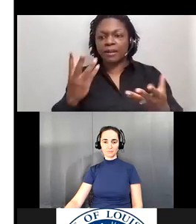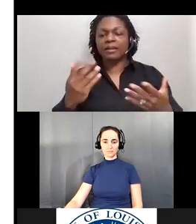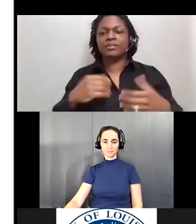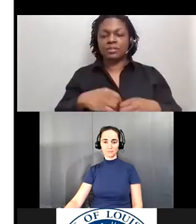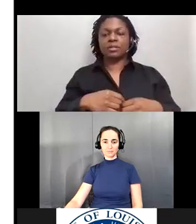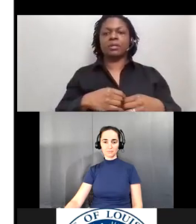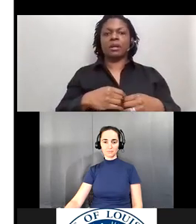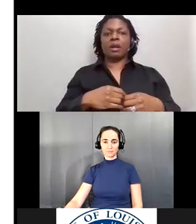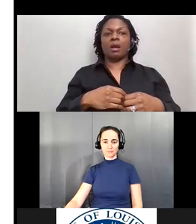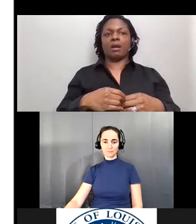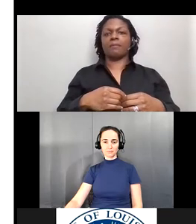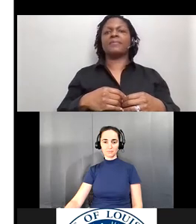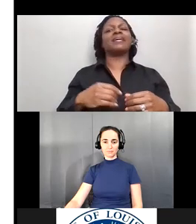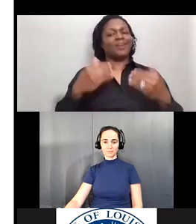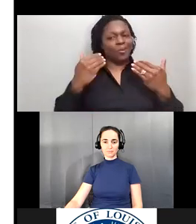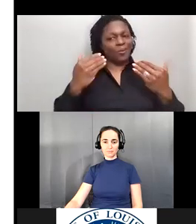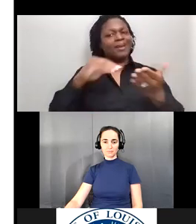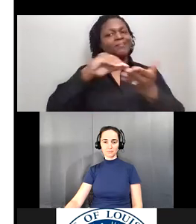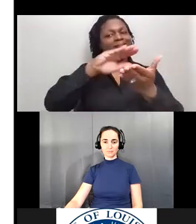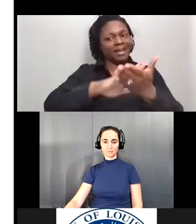an interaction with law enforcement, obviously if you don't have it done.